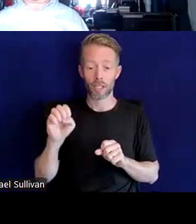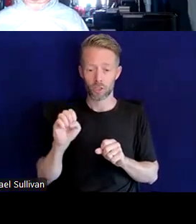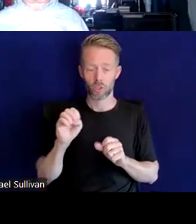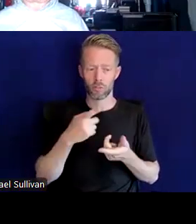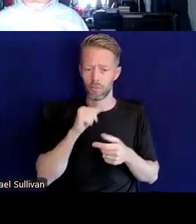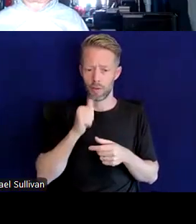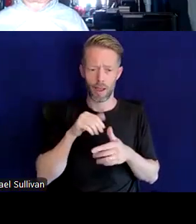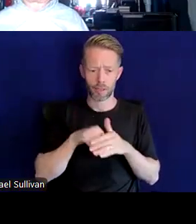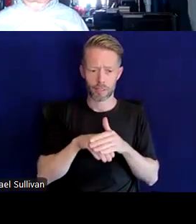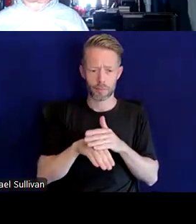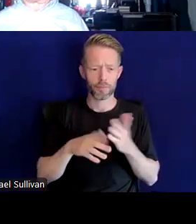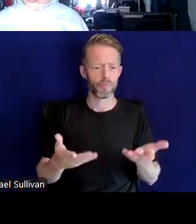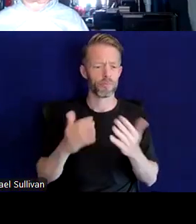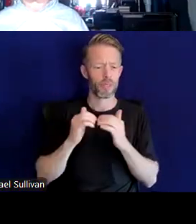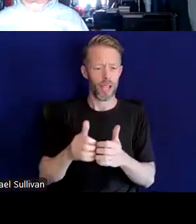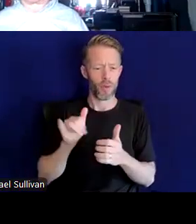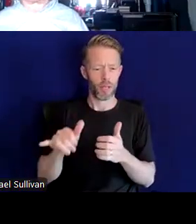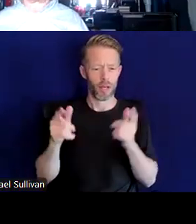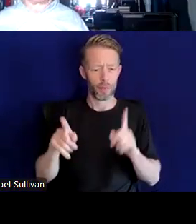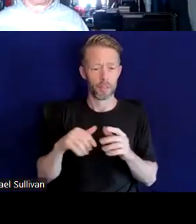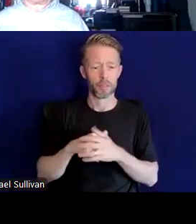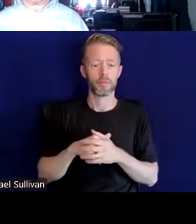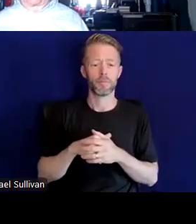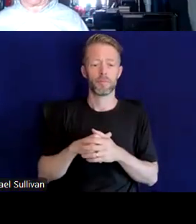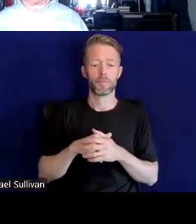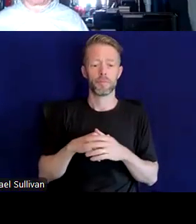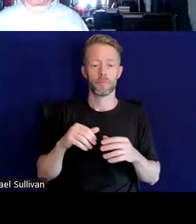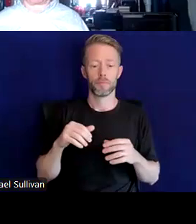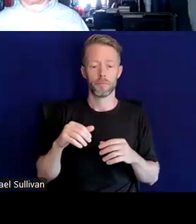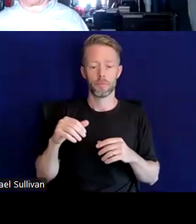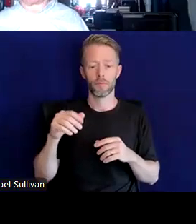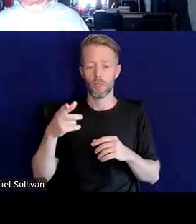happen? So those again the inaccessible. How does that not